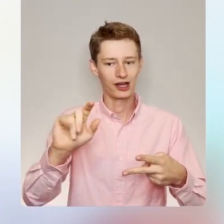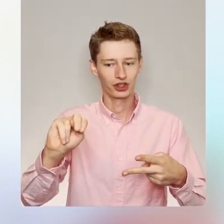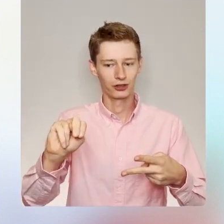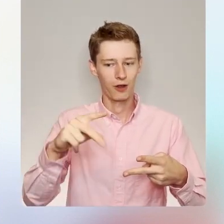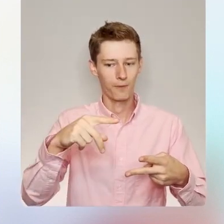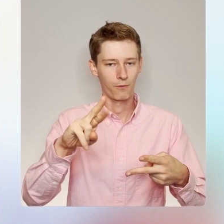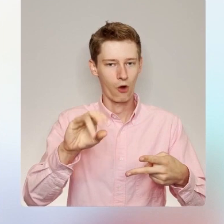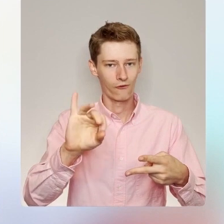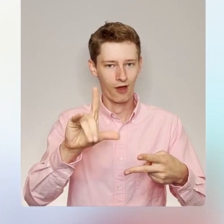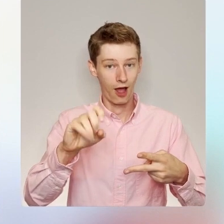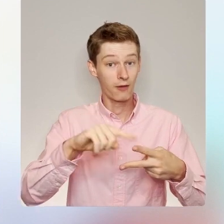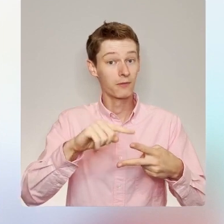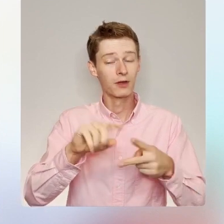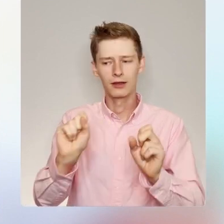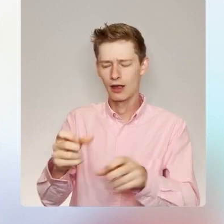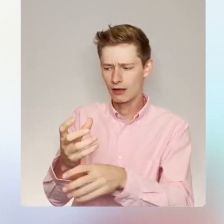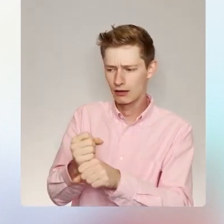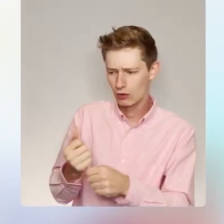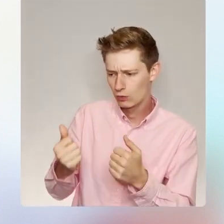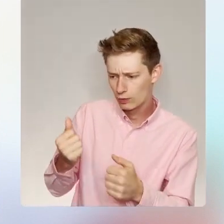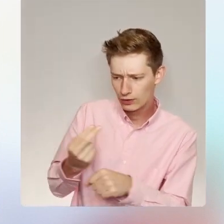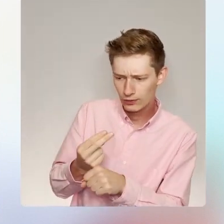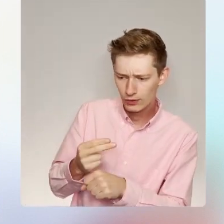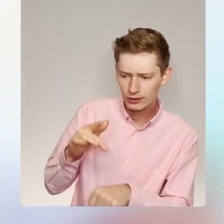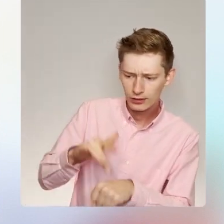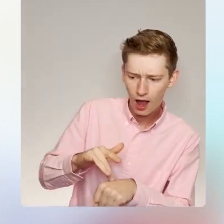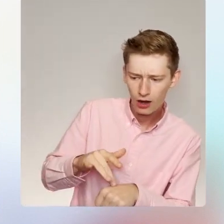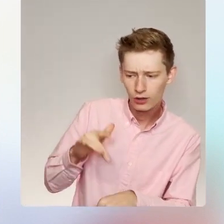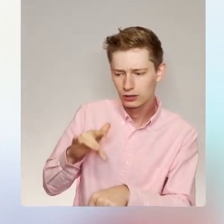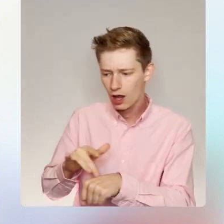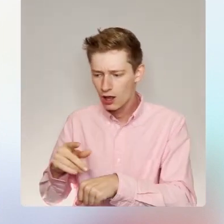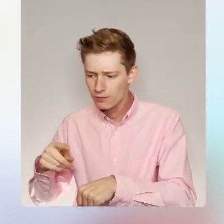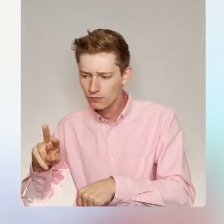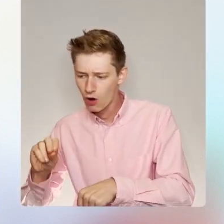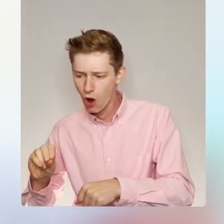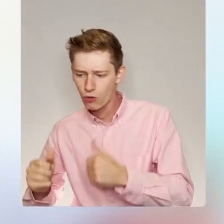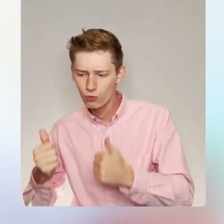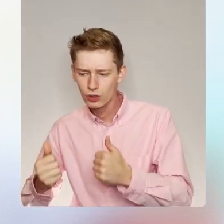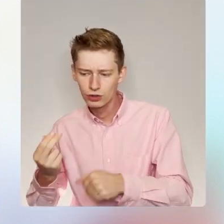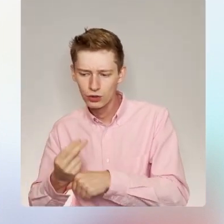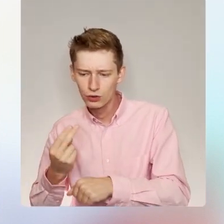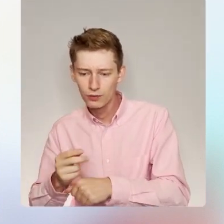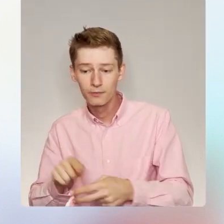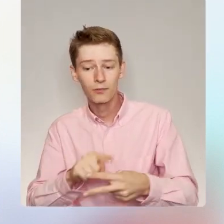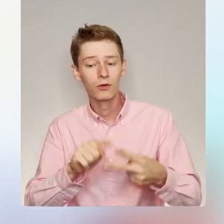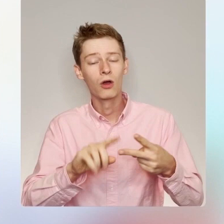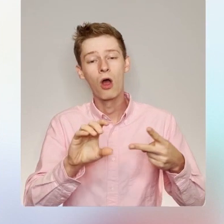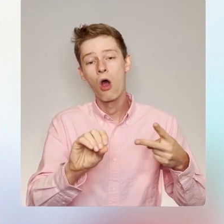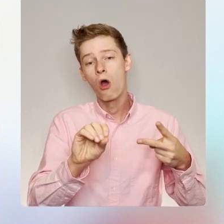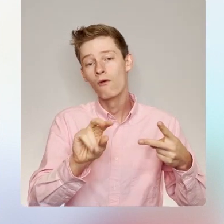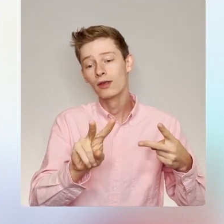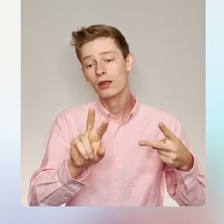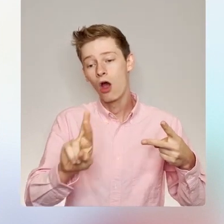allows developers to determine whether the user is using Touch or Touch Pro Controllers. OVRRuntimeController allows developers